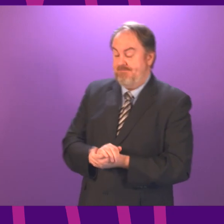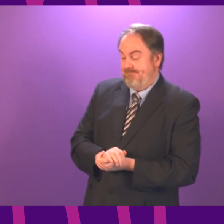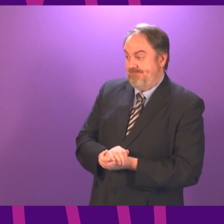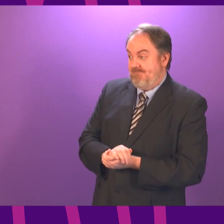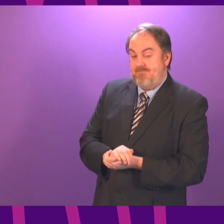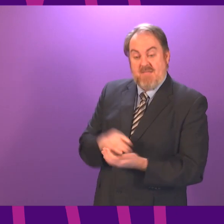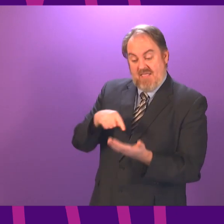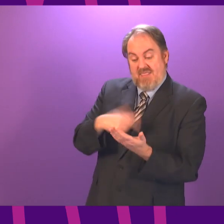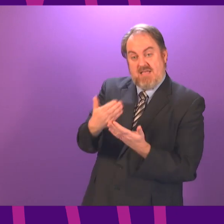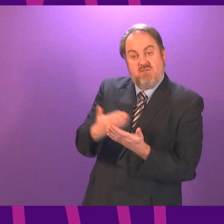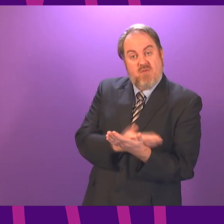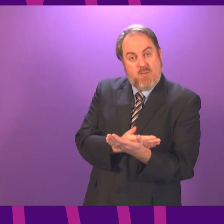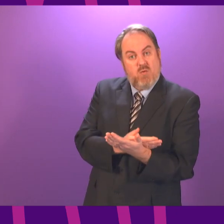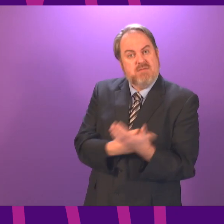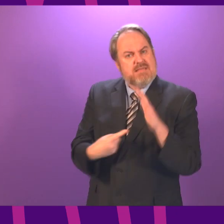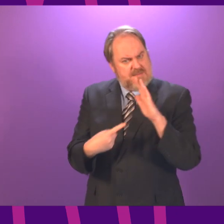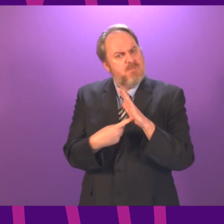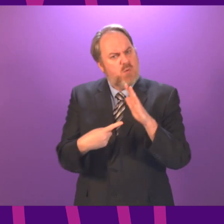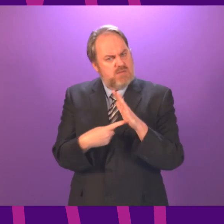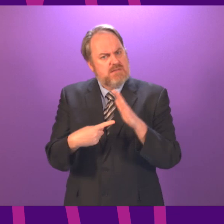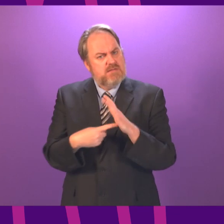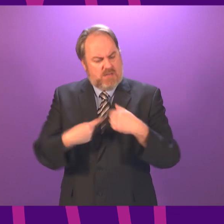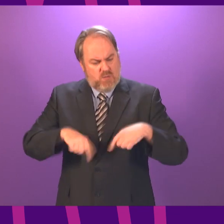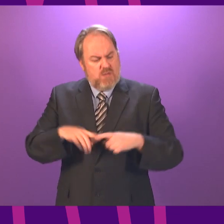important, as are all Audit Scotland reports, and the Government will, as we always do,